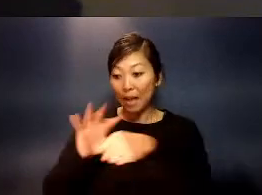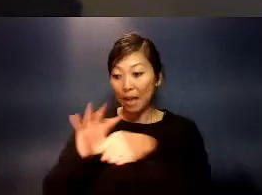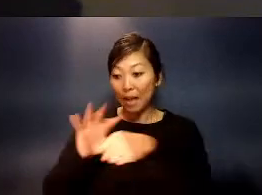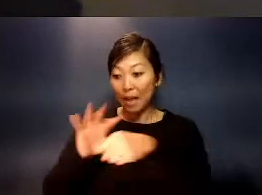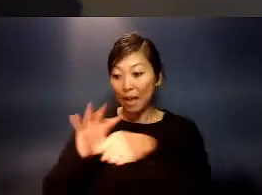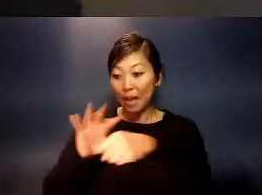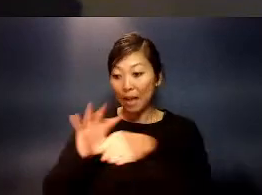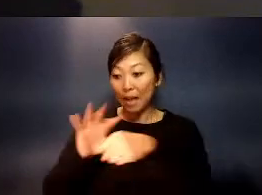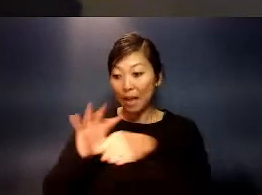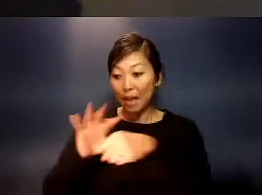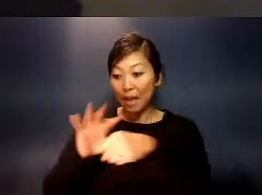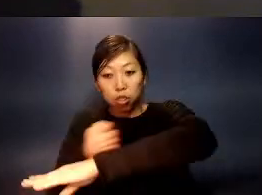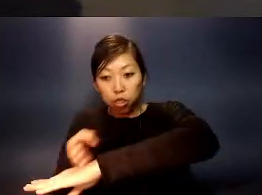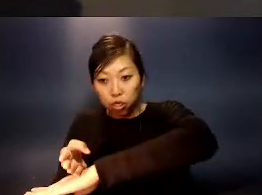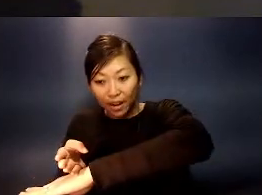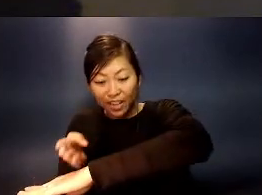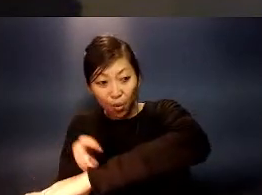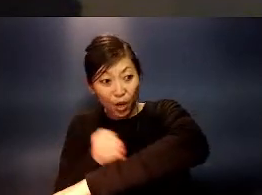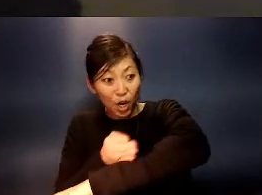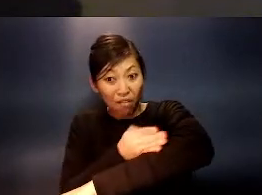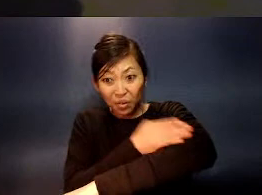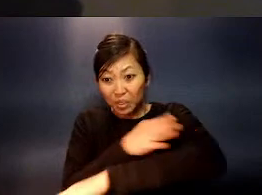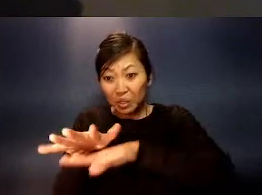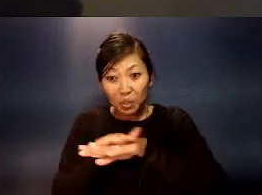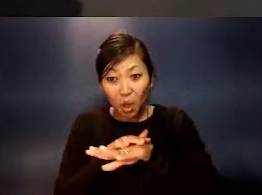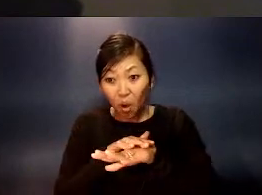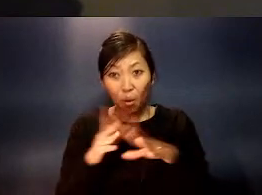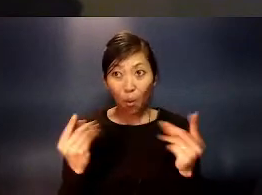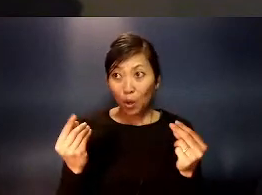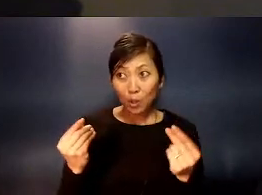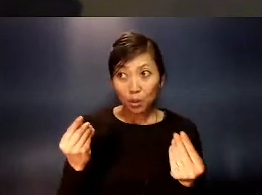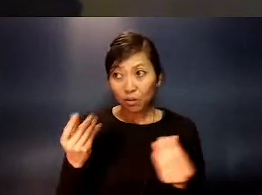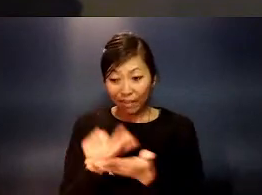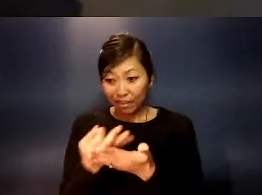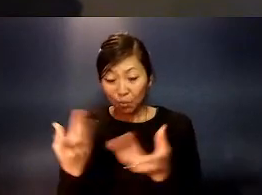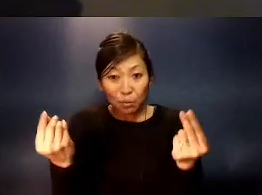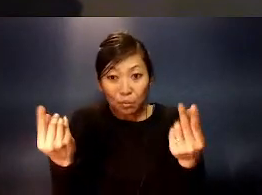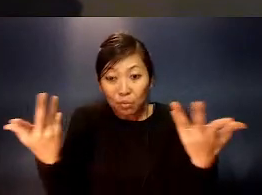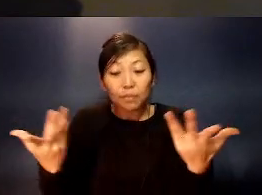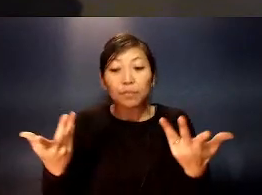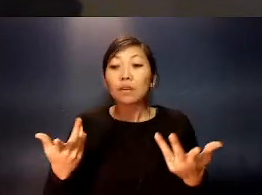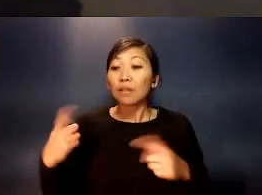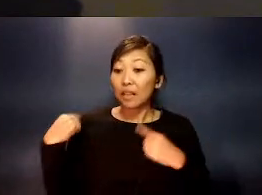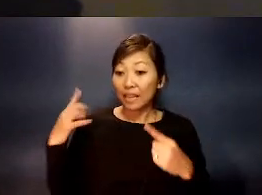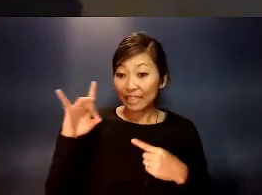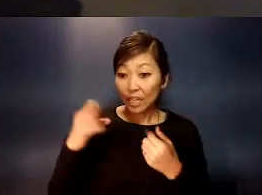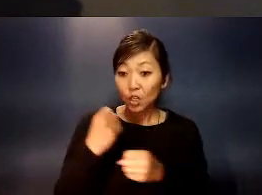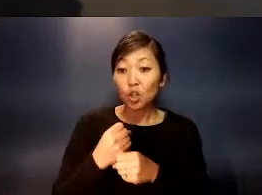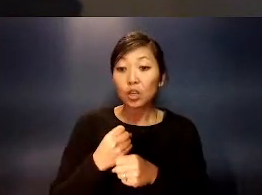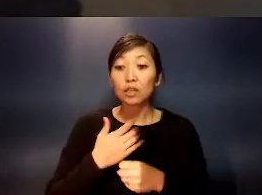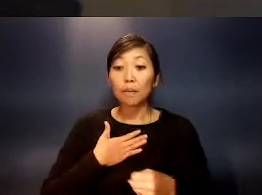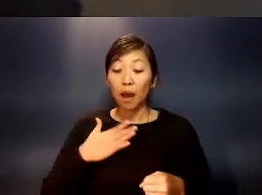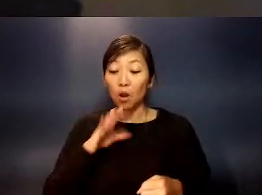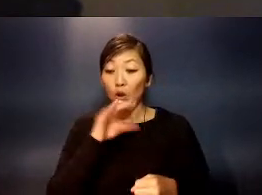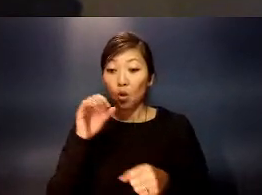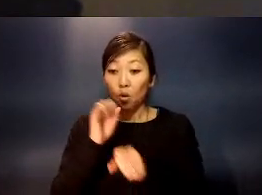BEHALF OF YOUR CONSTITUENTS ACROSS THE CITY TO FUND INEFFECTIVE POLICE-ONLY MODEL OF SAFETY. VIOLENCE PREVENTION AND ALTERNATIVES TO AN EXPENSIVE,